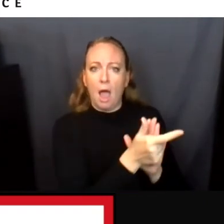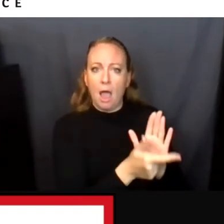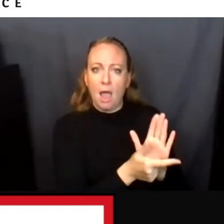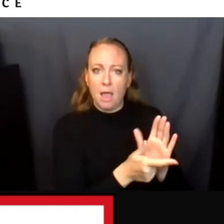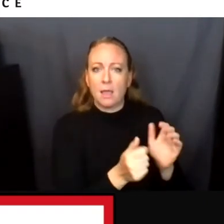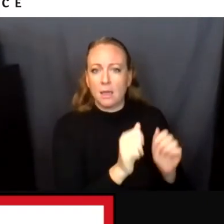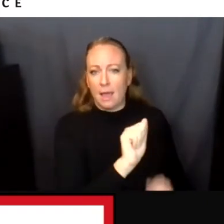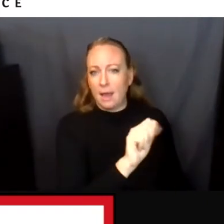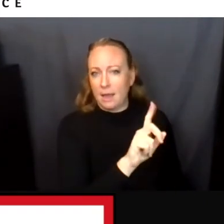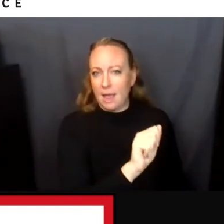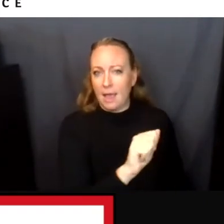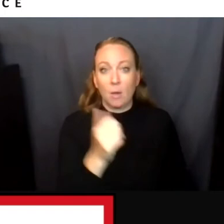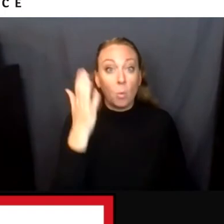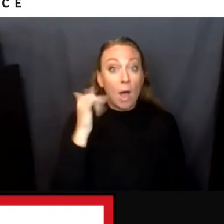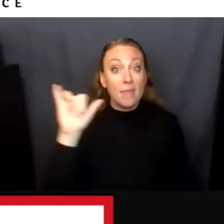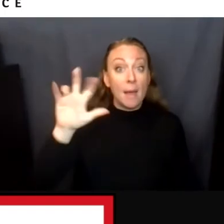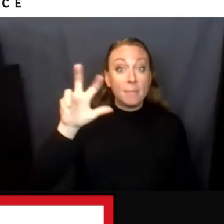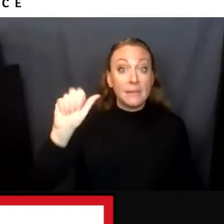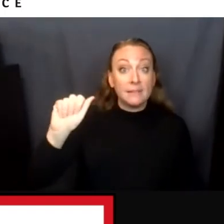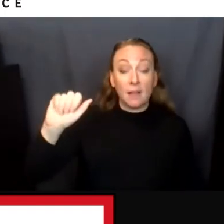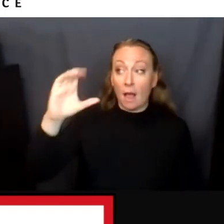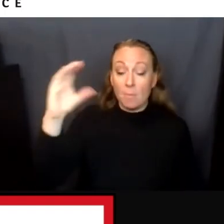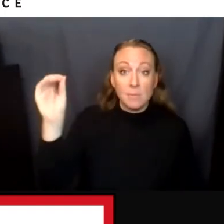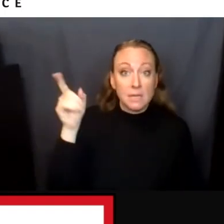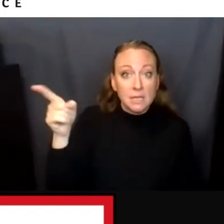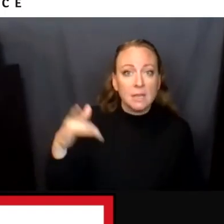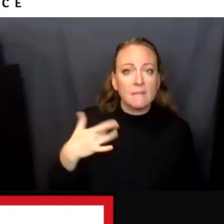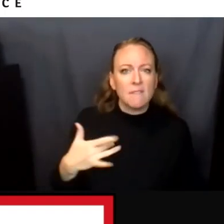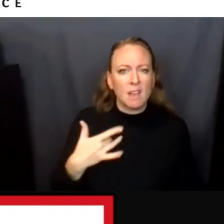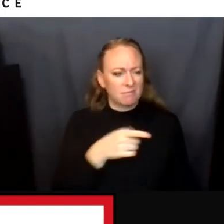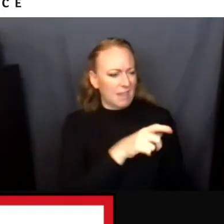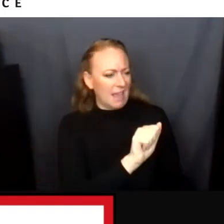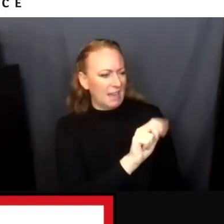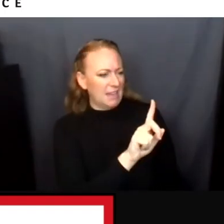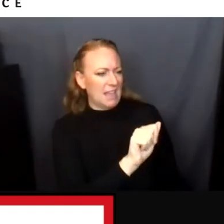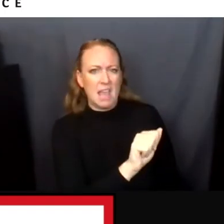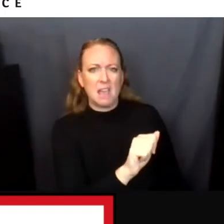because they felt that the ADA did not cover the internet.